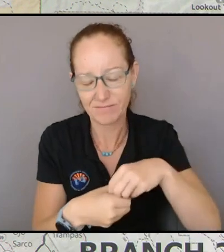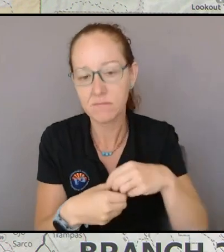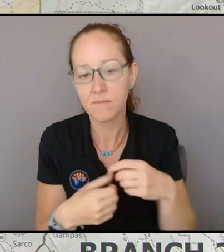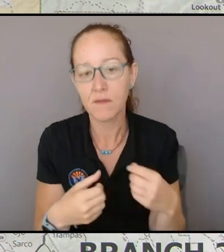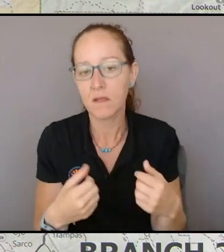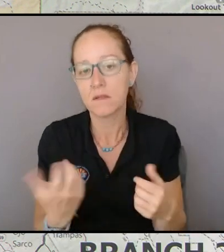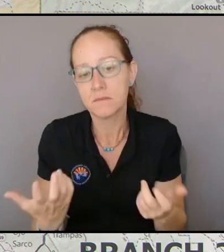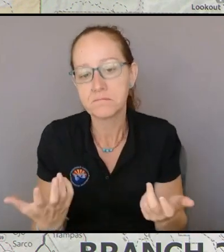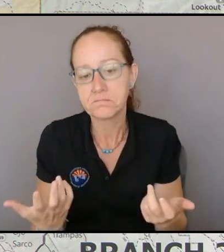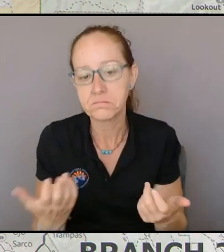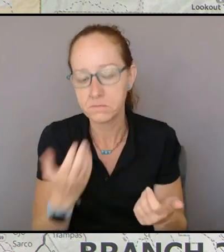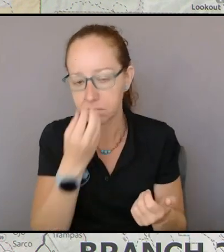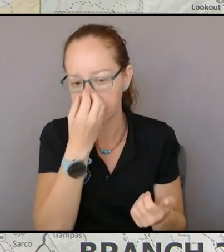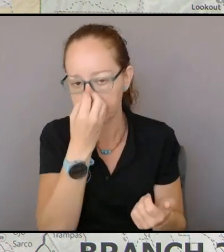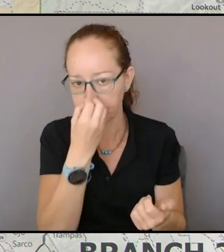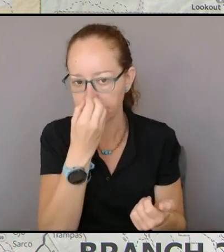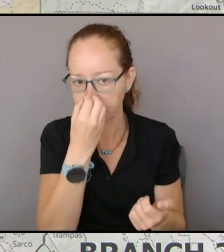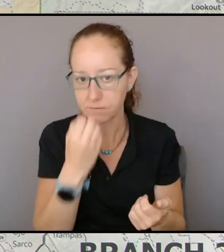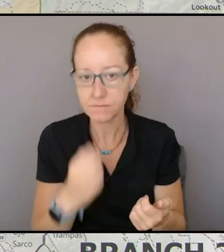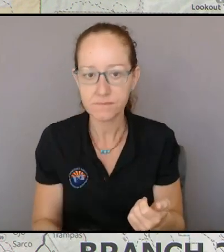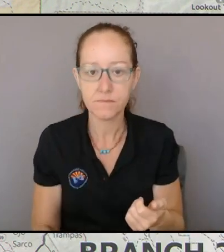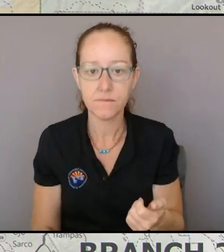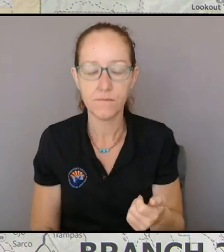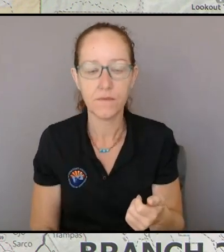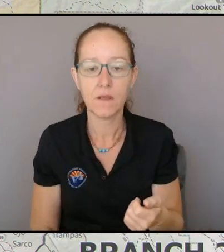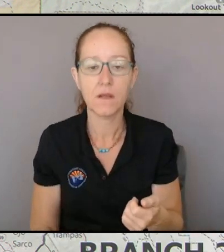interior. The rest of this dozer line all the way down to 518